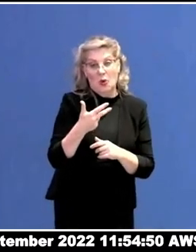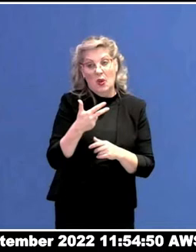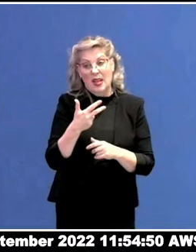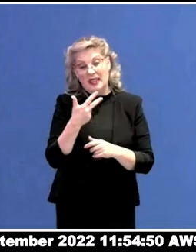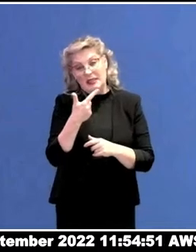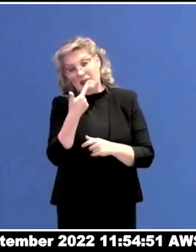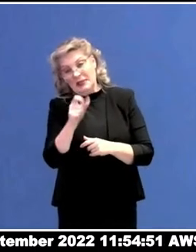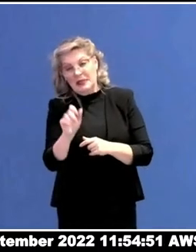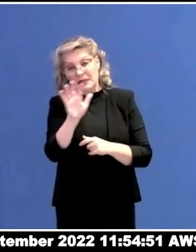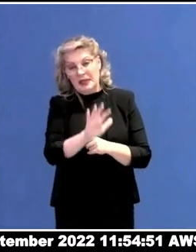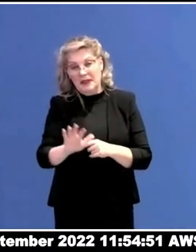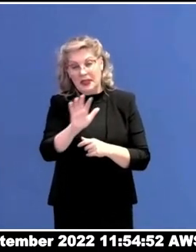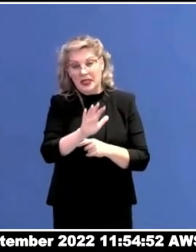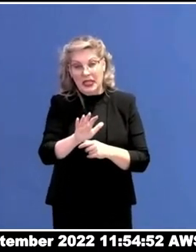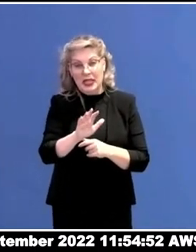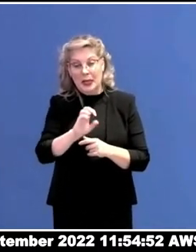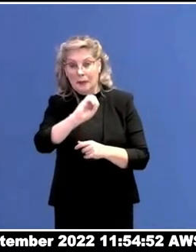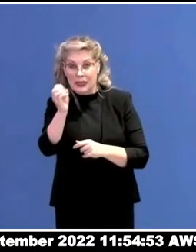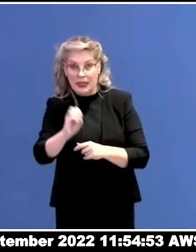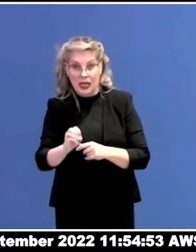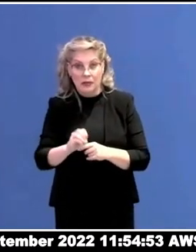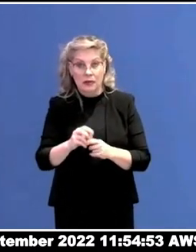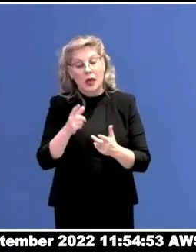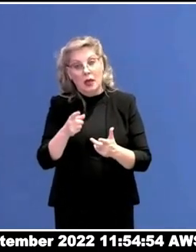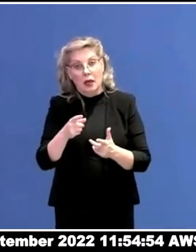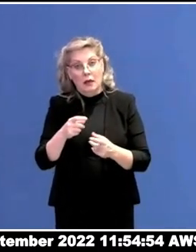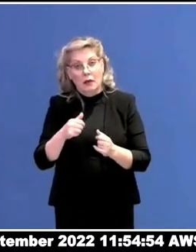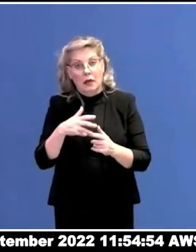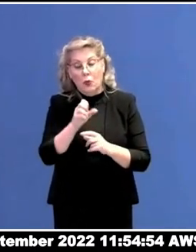castle estate, and that's why we need to abate the current crisis and the situation.